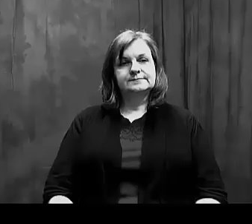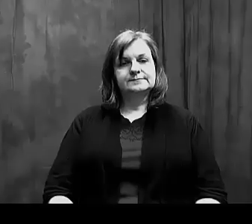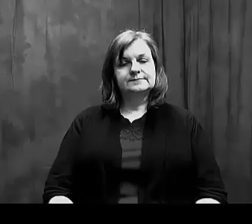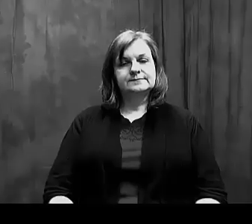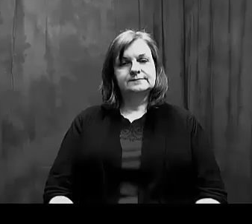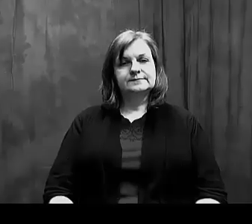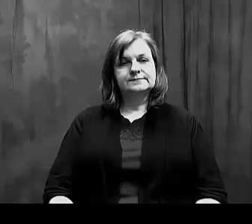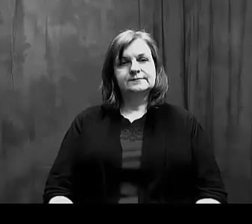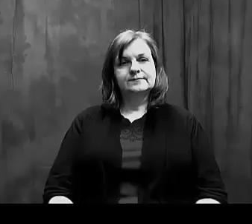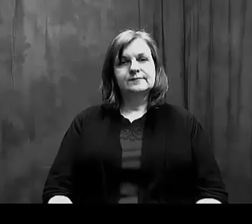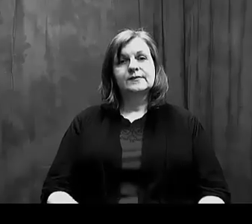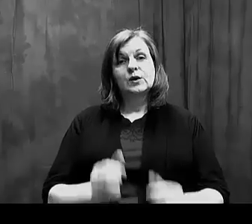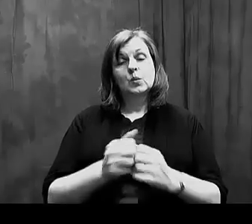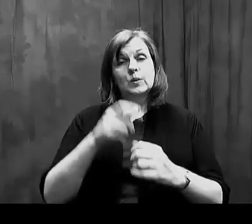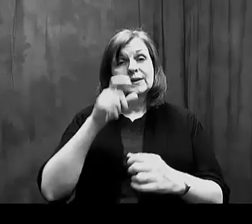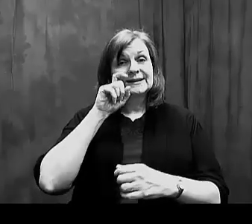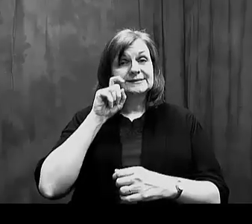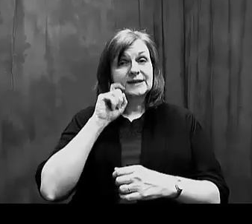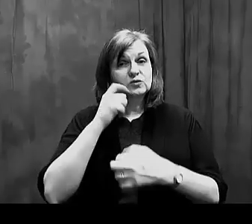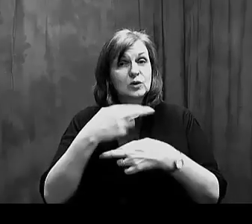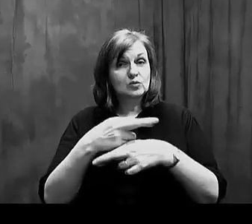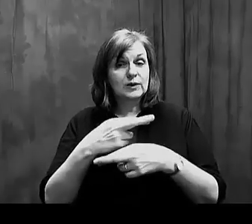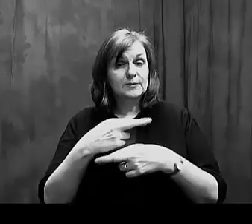to earthworm number two and vice versa